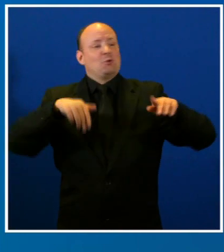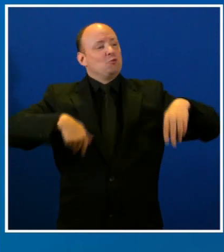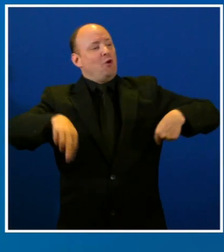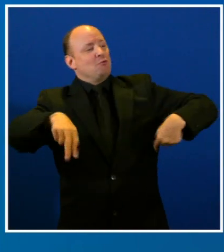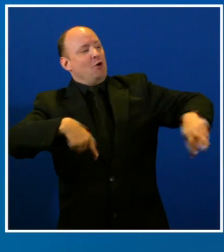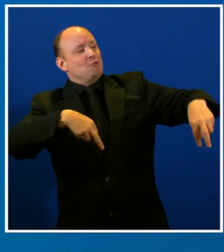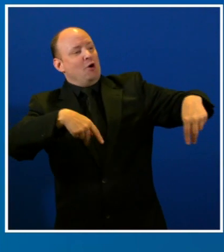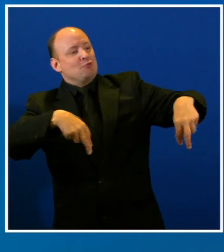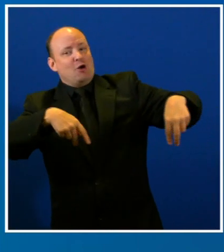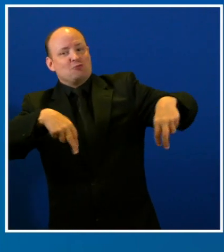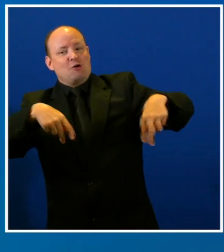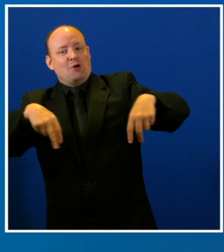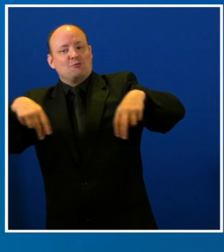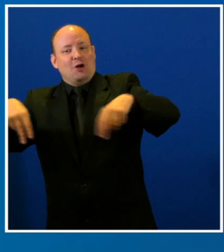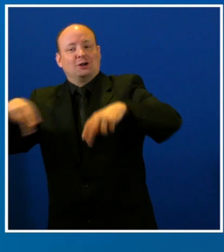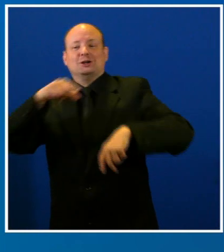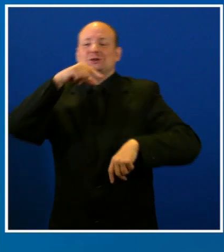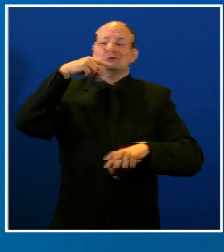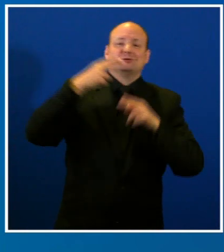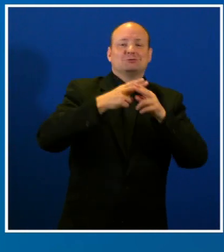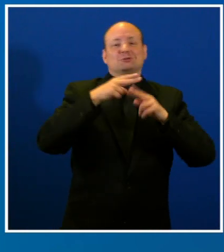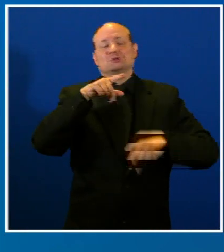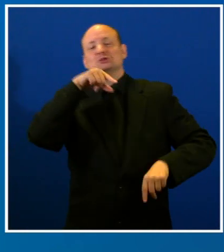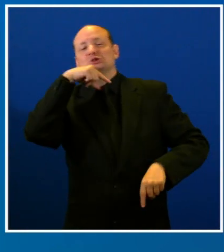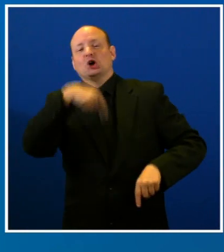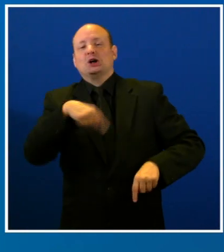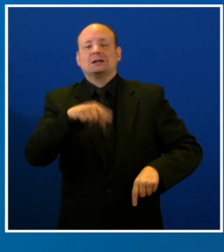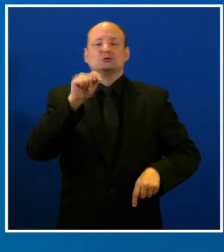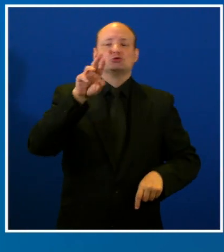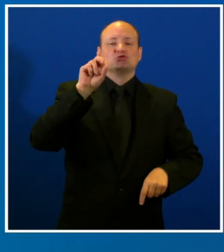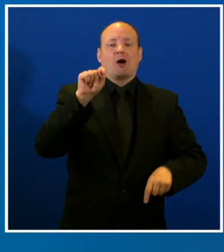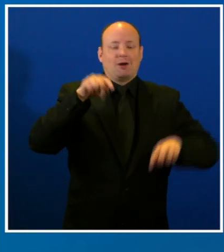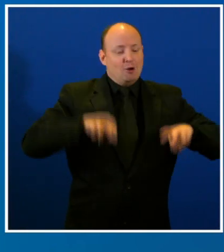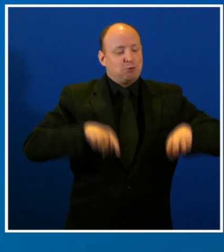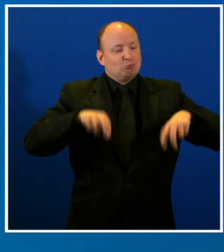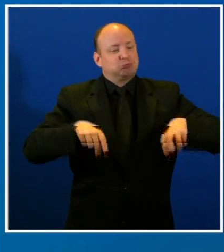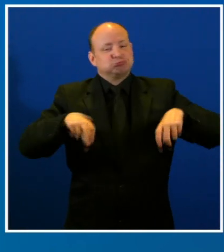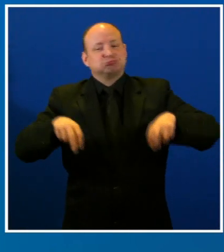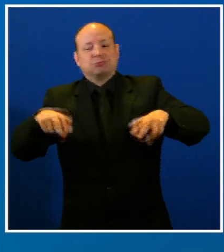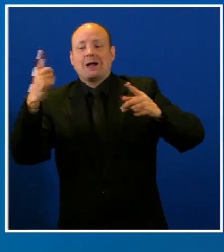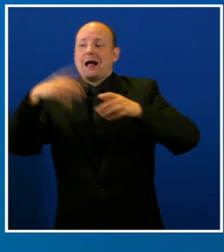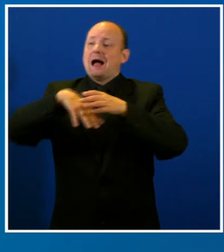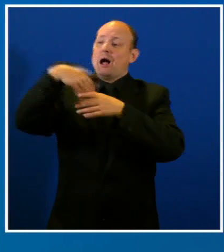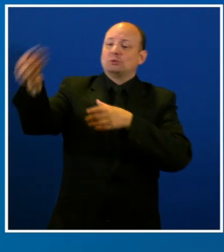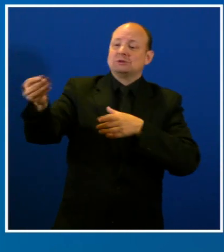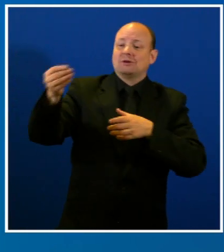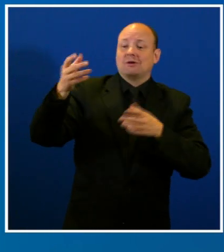5k Turkey trot, or the walk through a park or out near Vancouver Lake, or donate to a